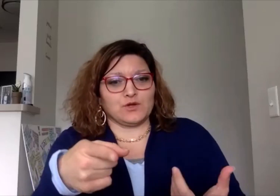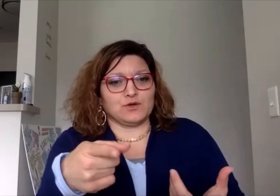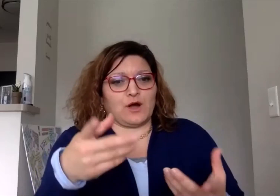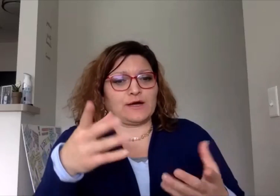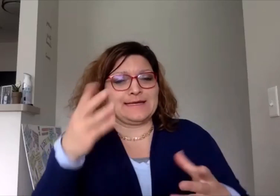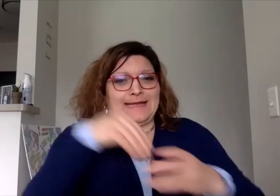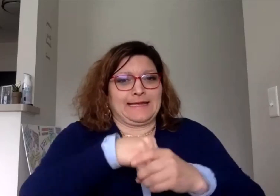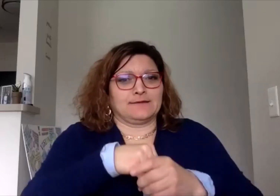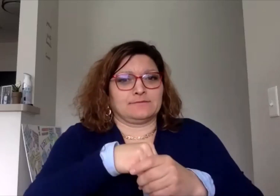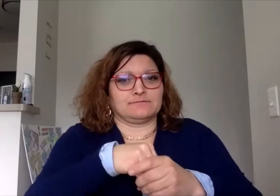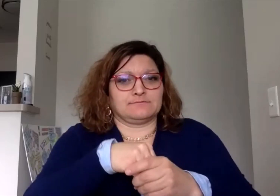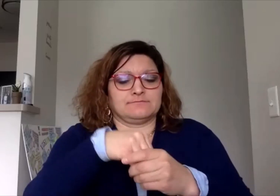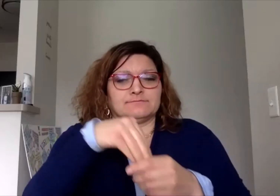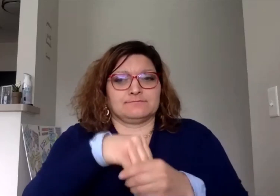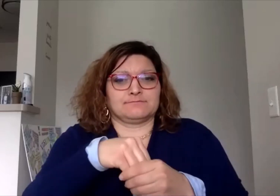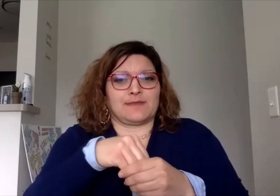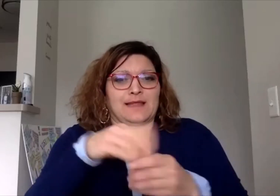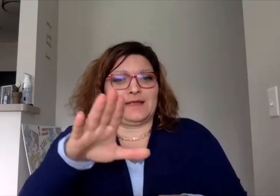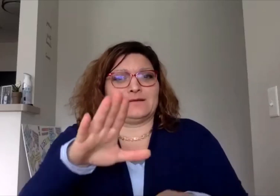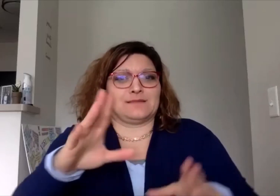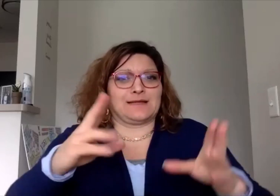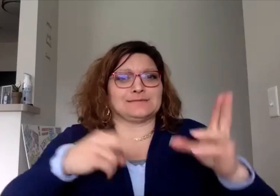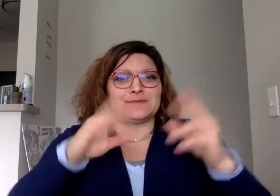are in